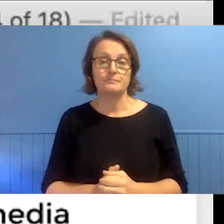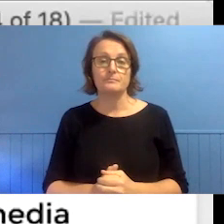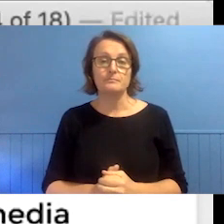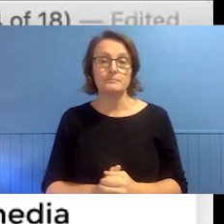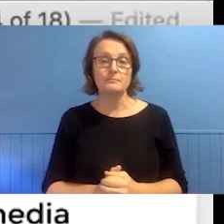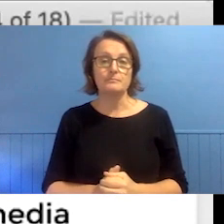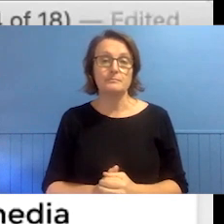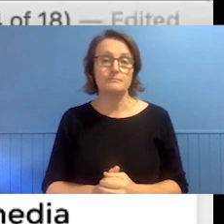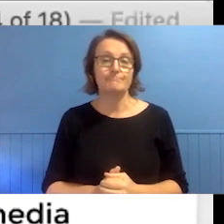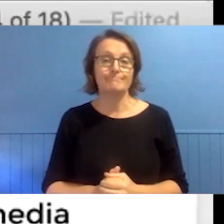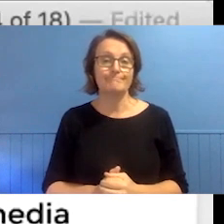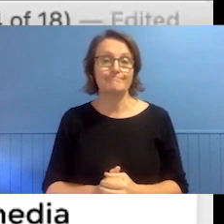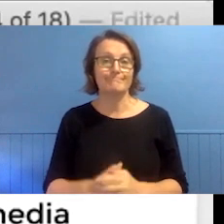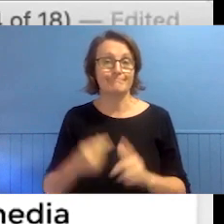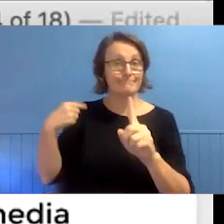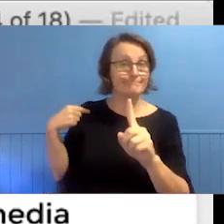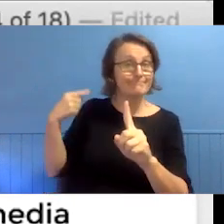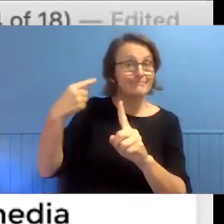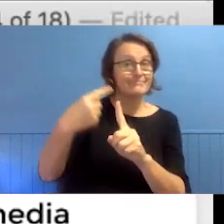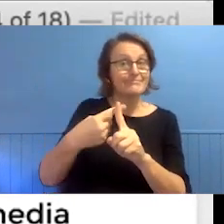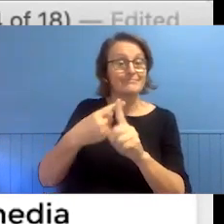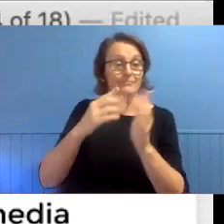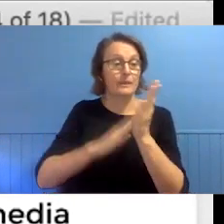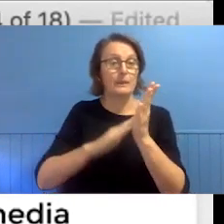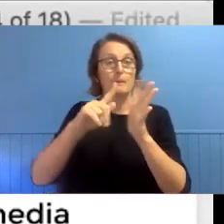changed quite a lot over the last few decades. I'm showing on screen